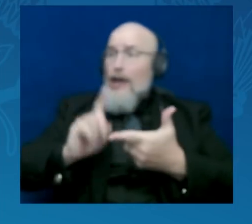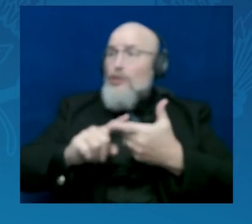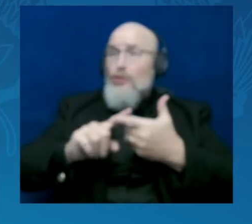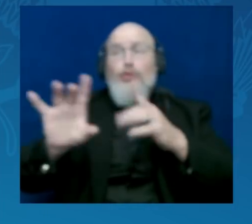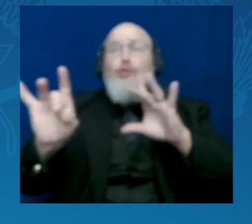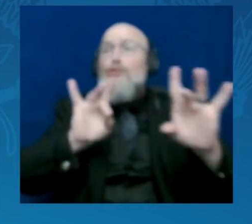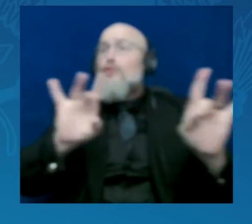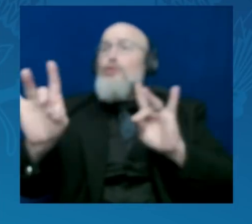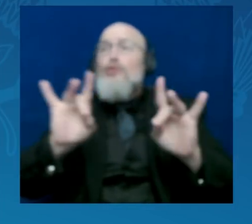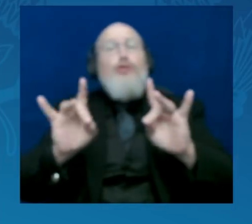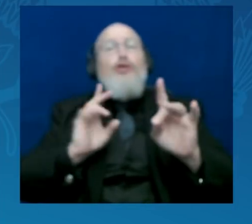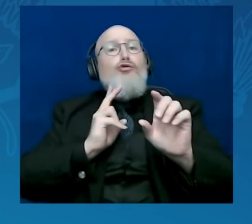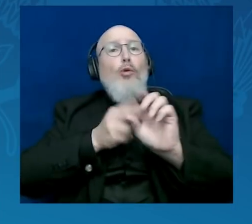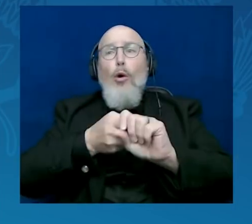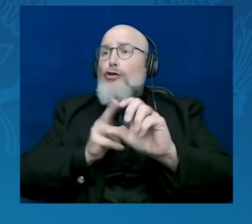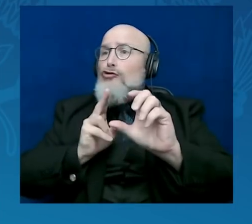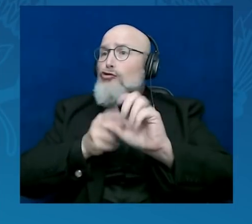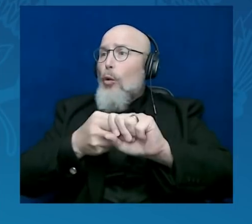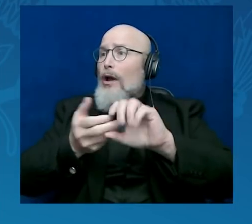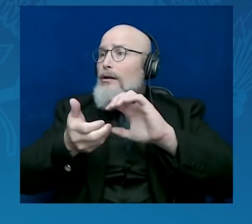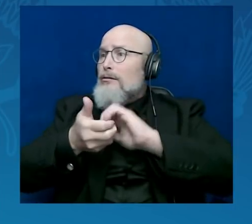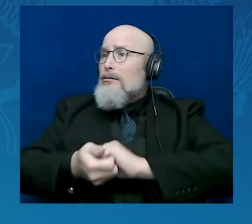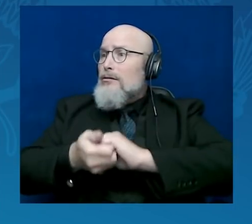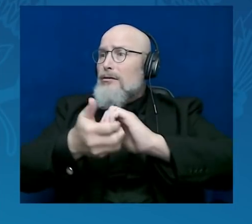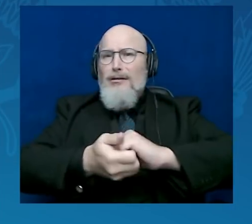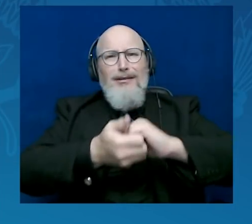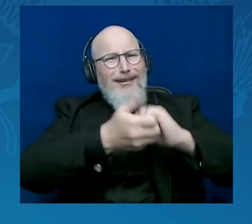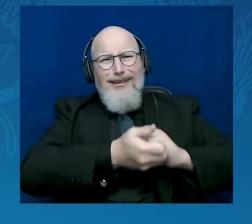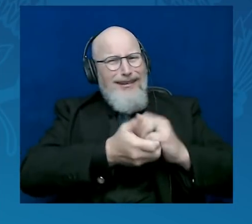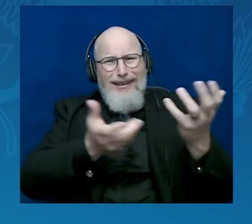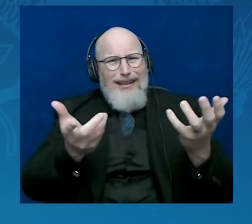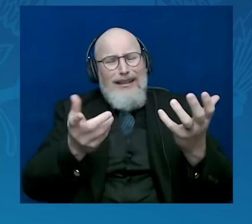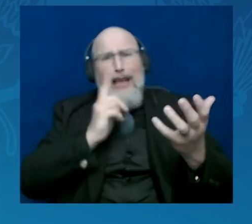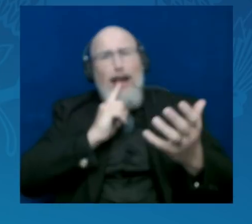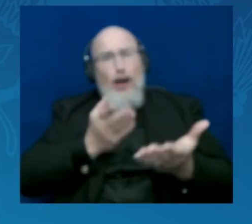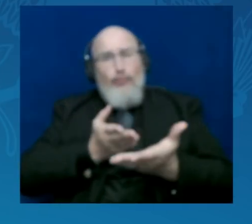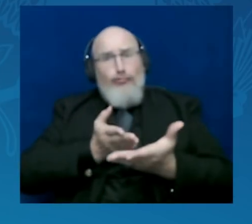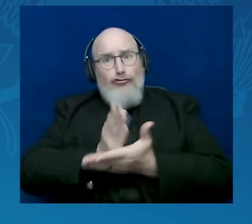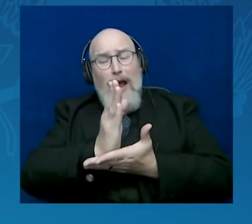that there are inalienable rights which governments must protect;